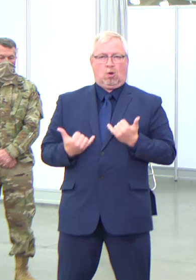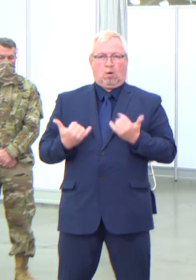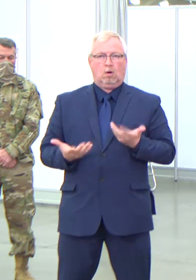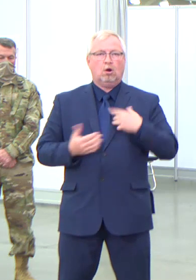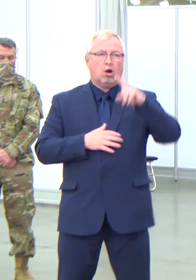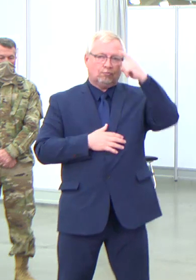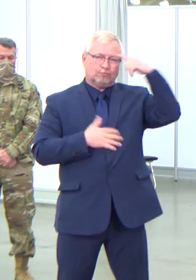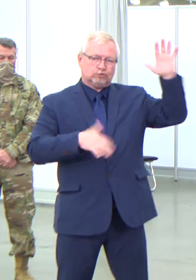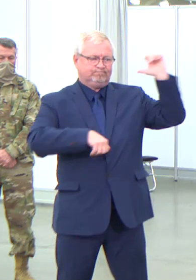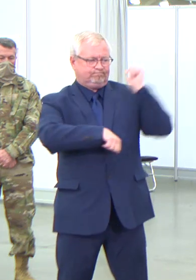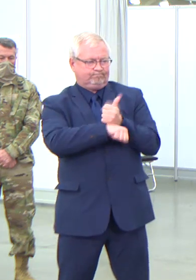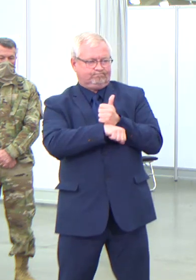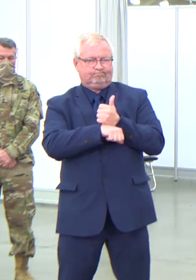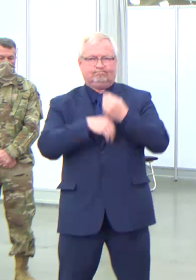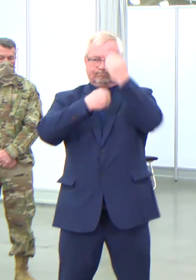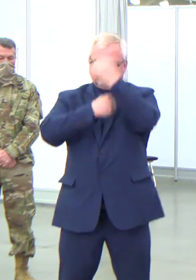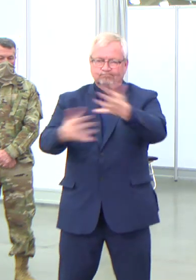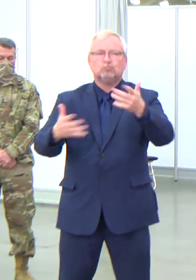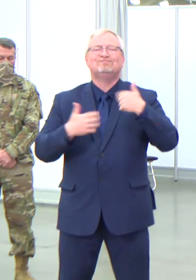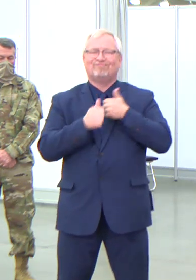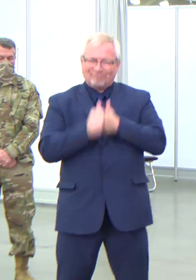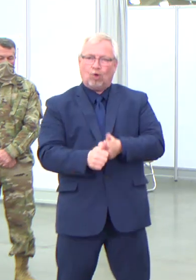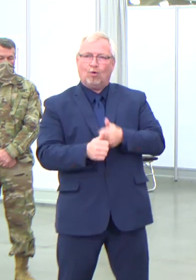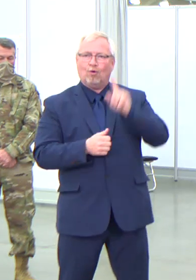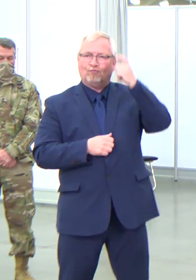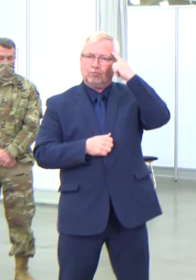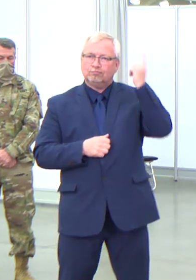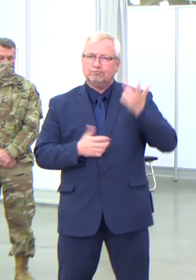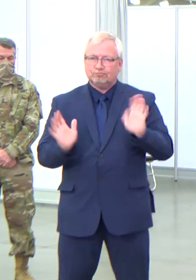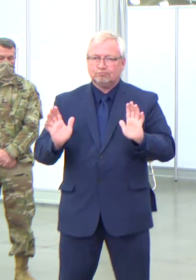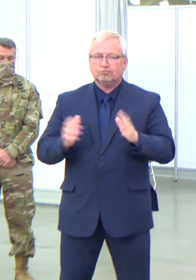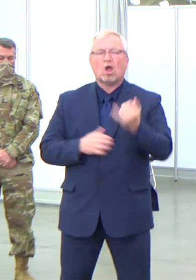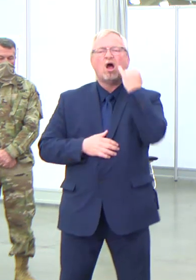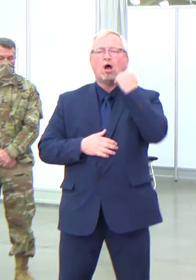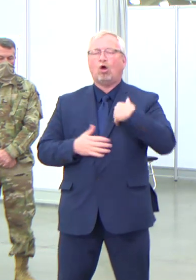distancing as put in place by the Governor in Maryland.